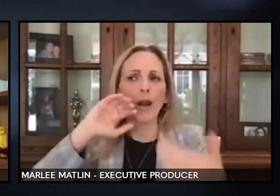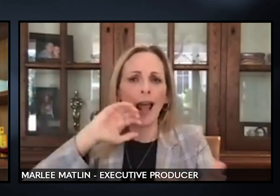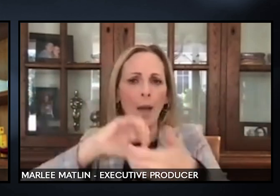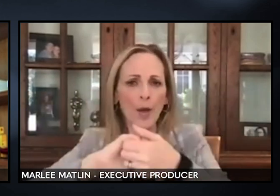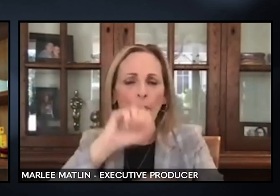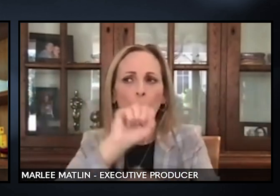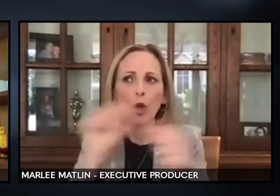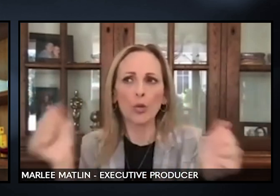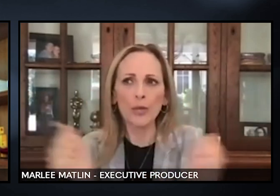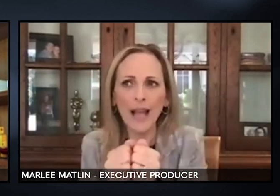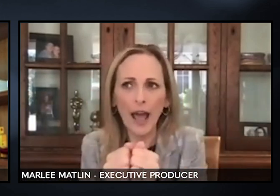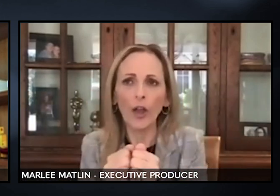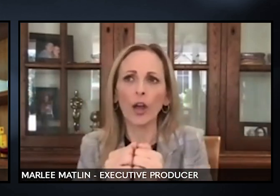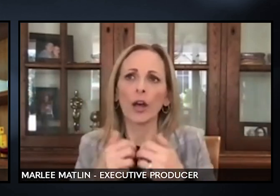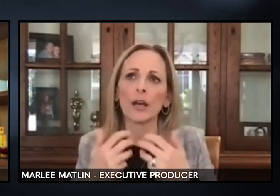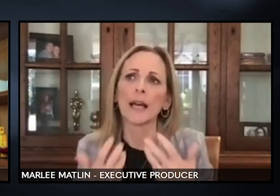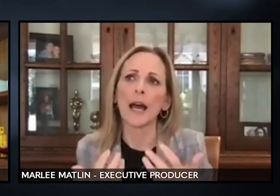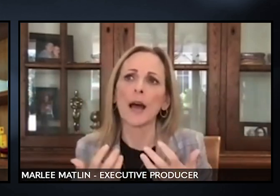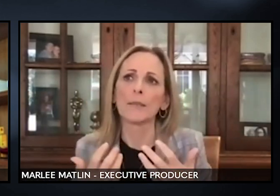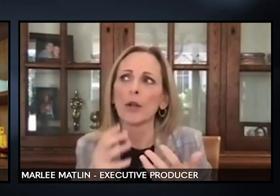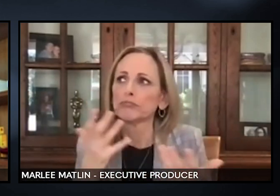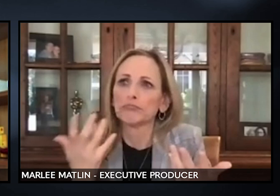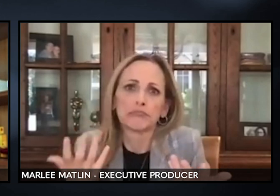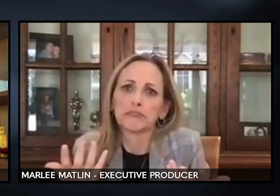everything else that you work on a set. And at the end of the day, it comes down